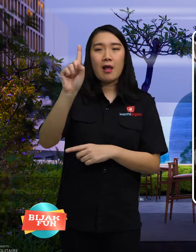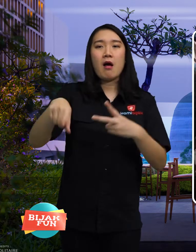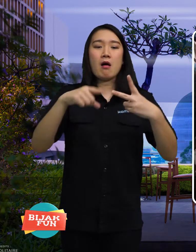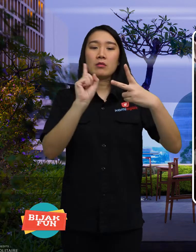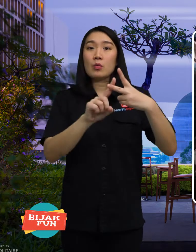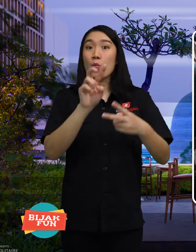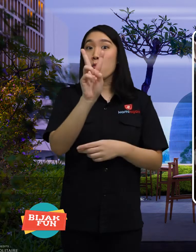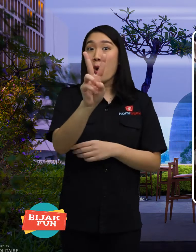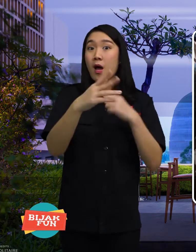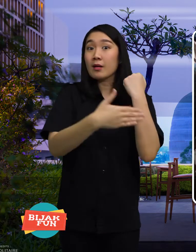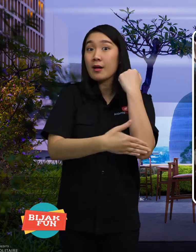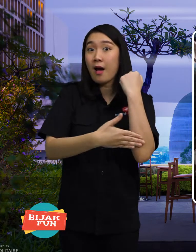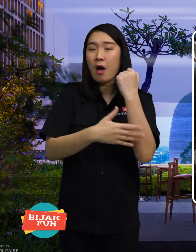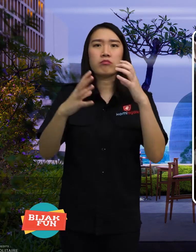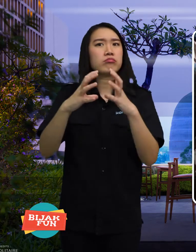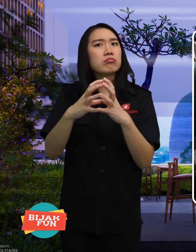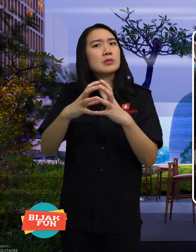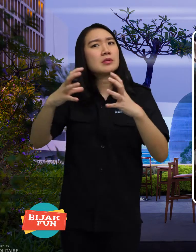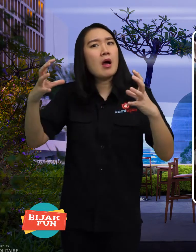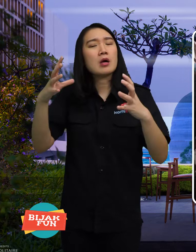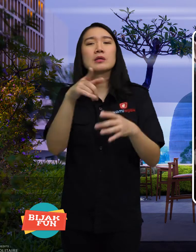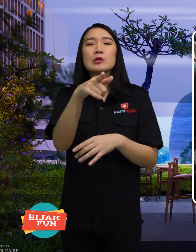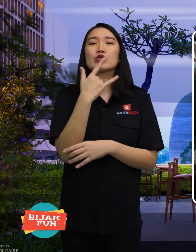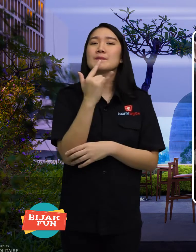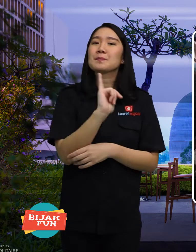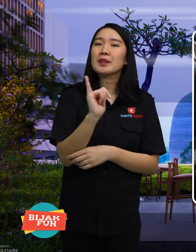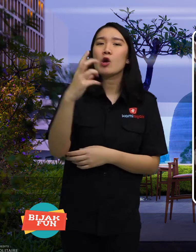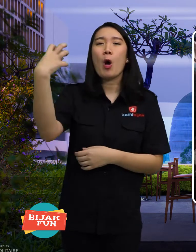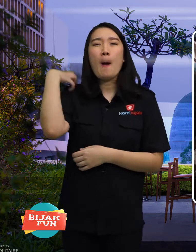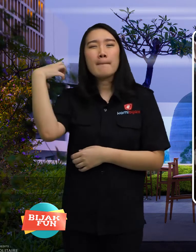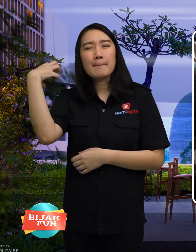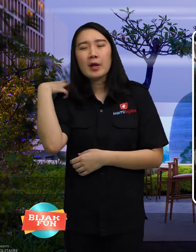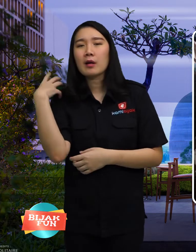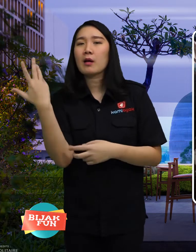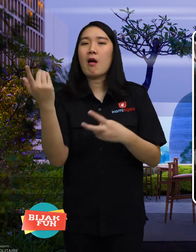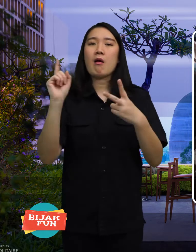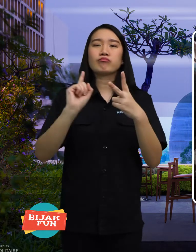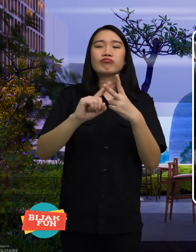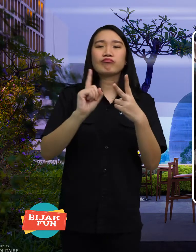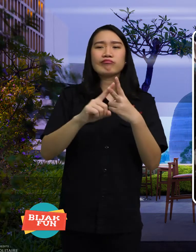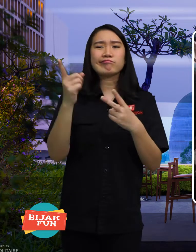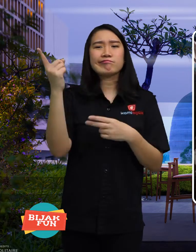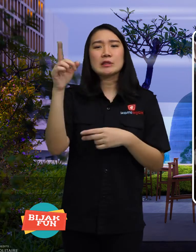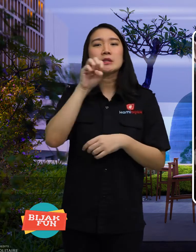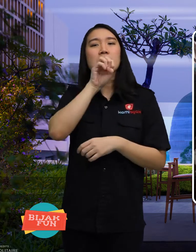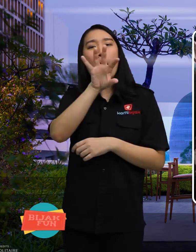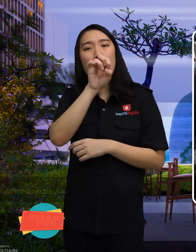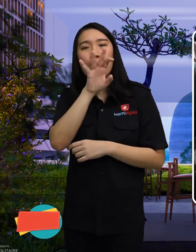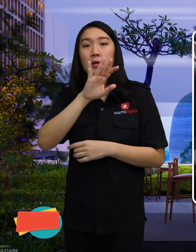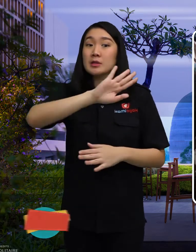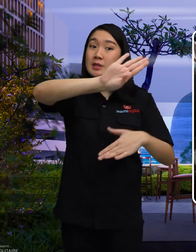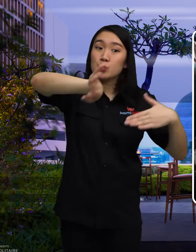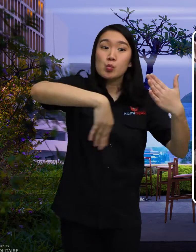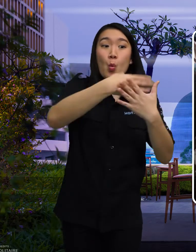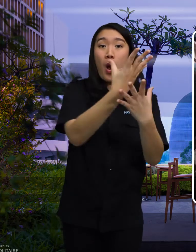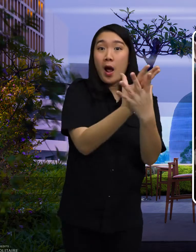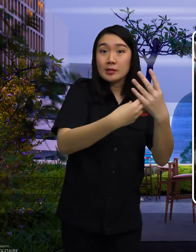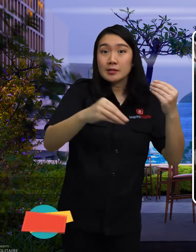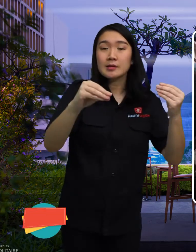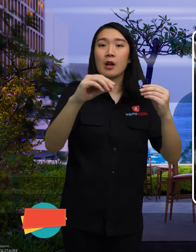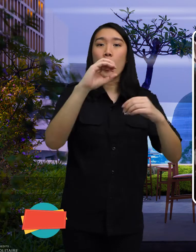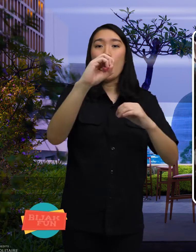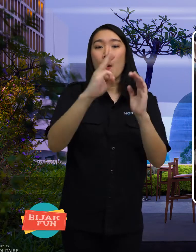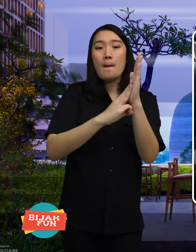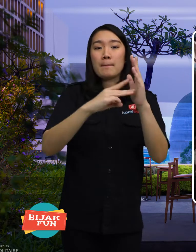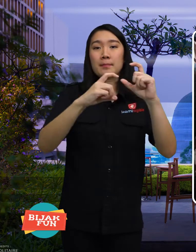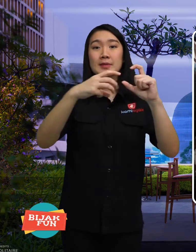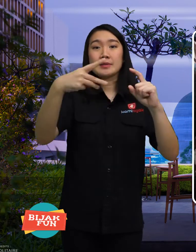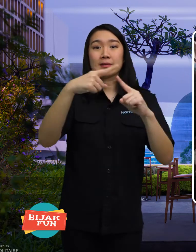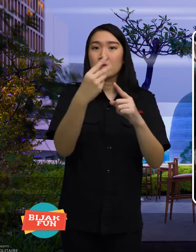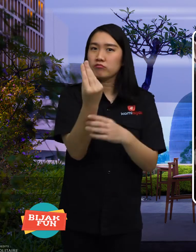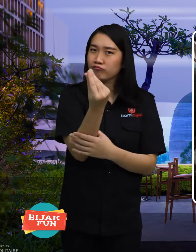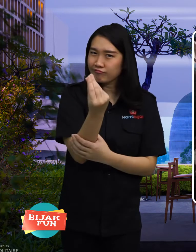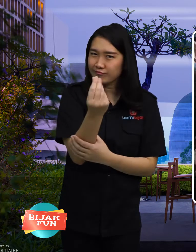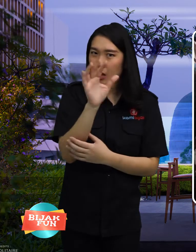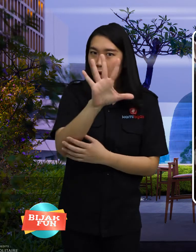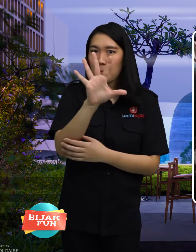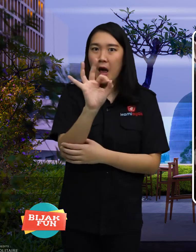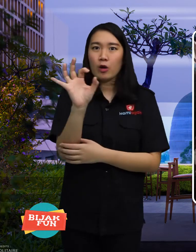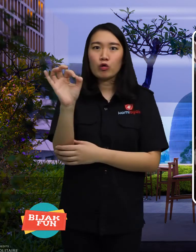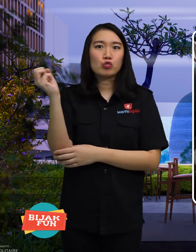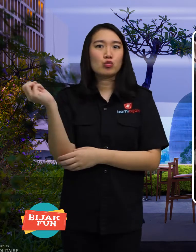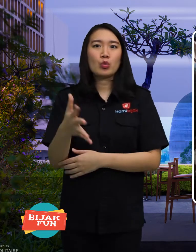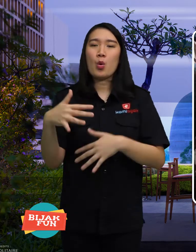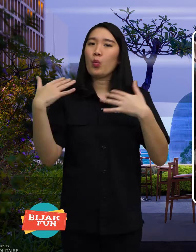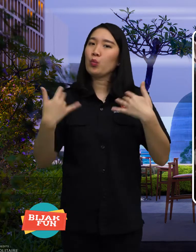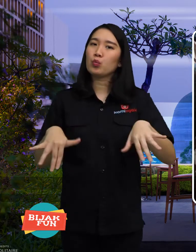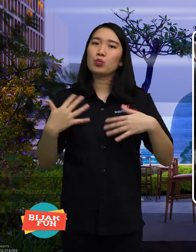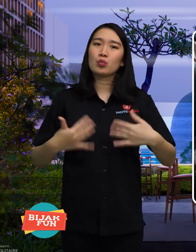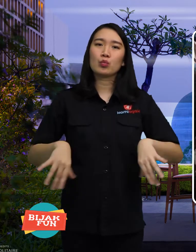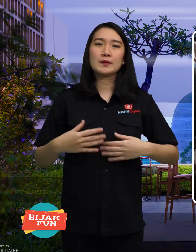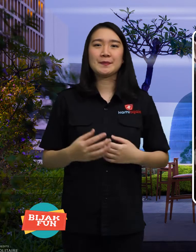and 2 major countries such as the United States and Singapore, with a turnover of 500 million.